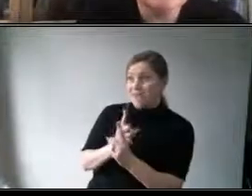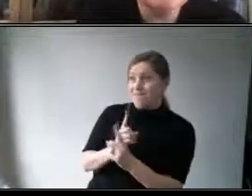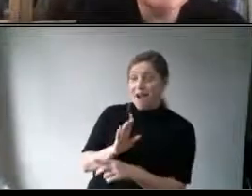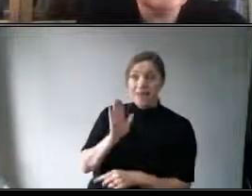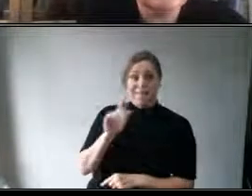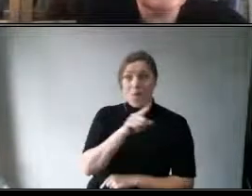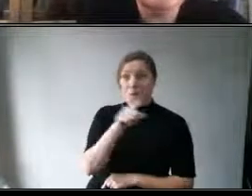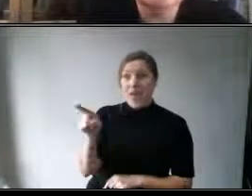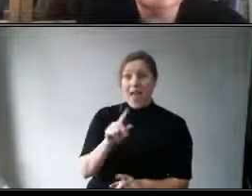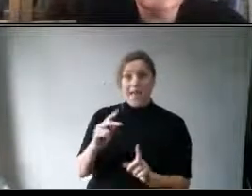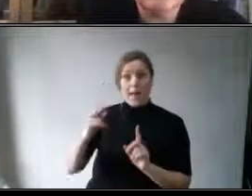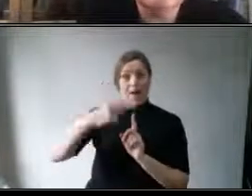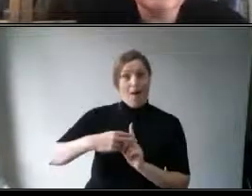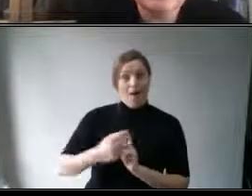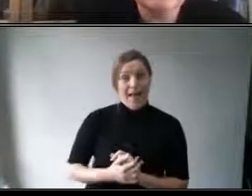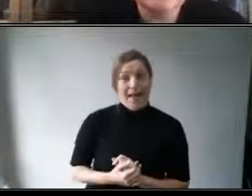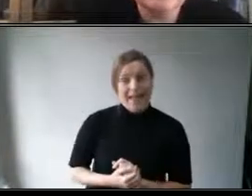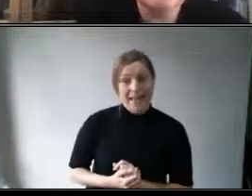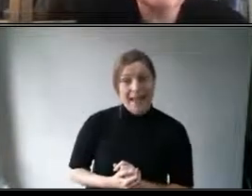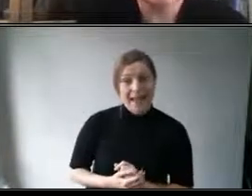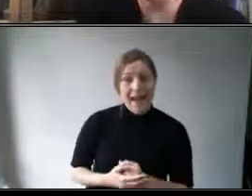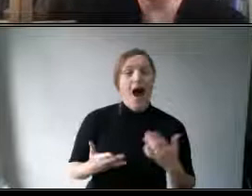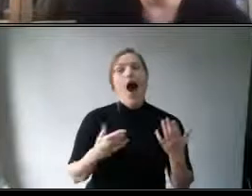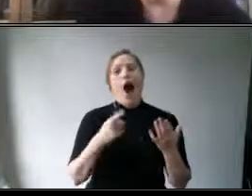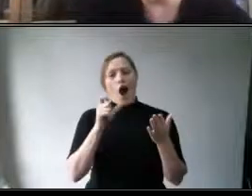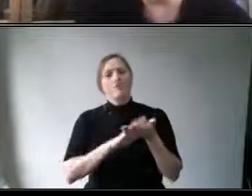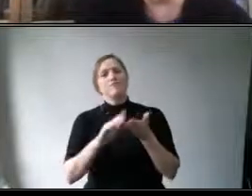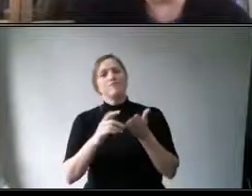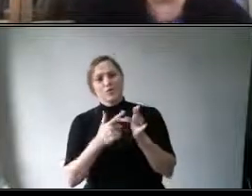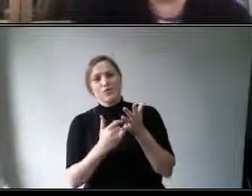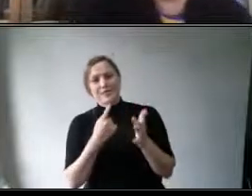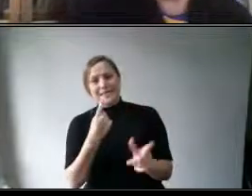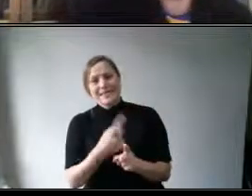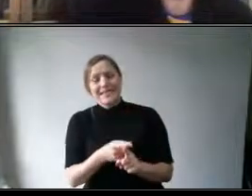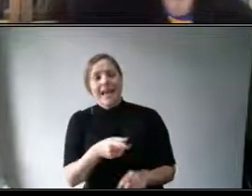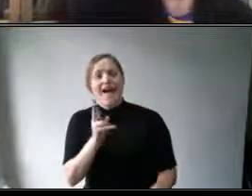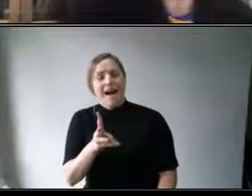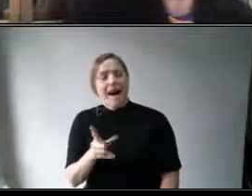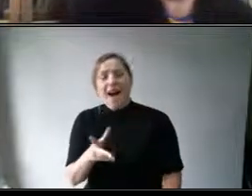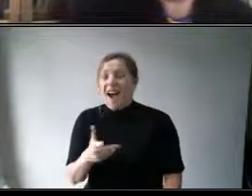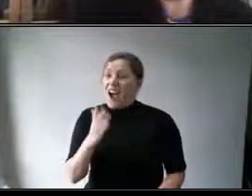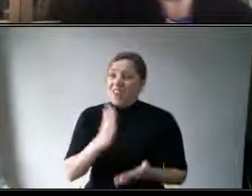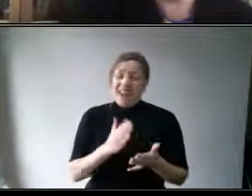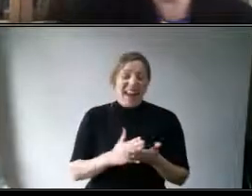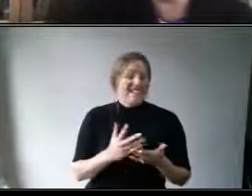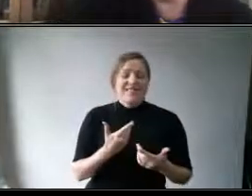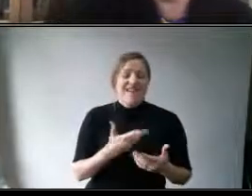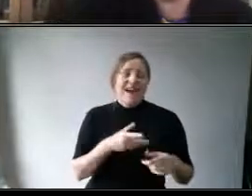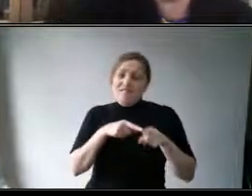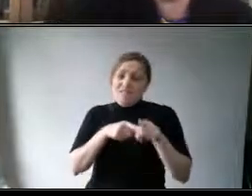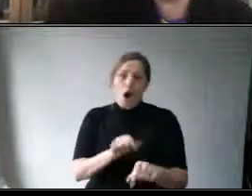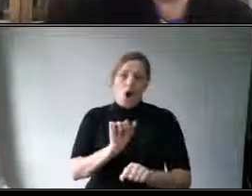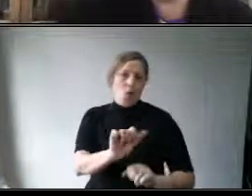i'd go back to again just my is to absolutely follow the passion so um if you're if i always